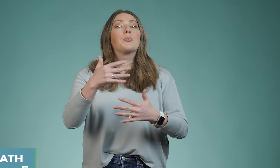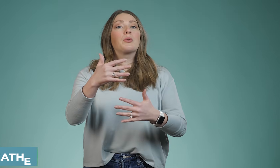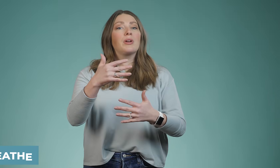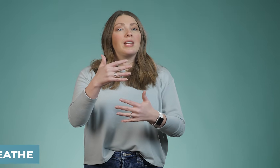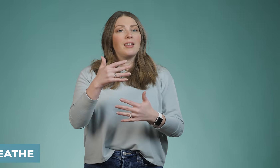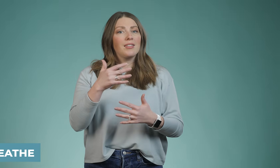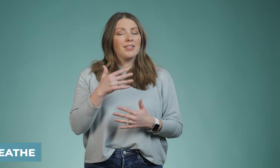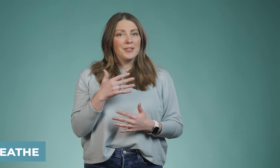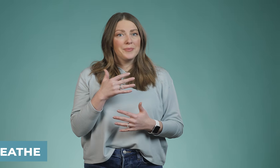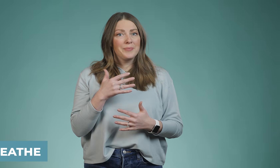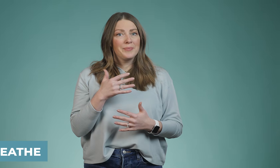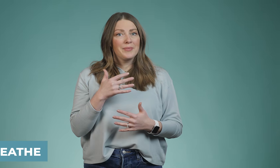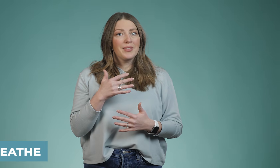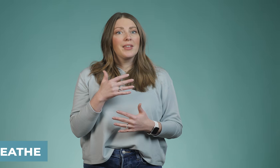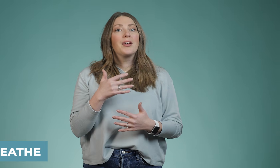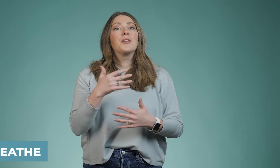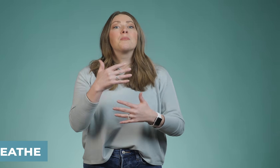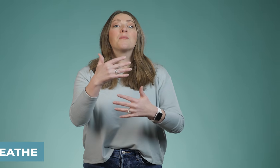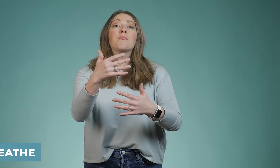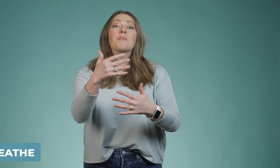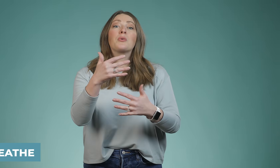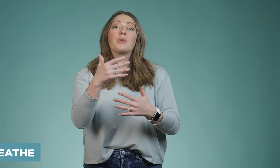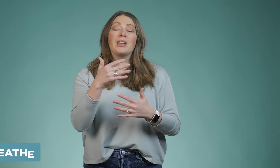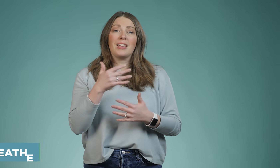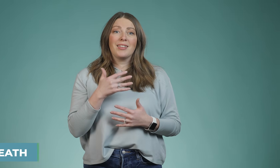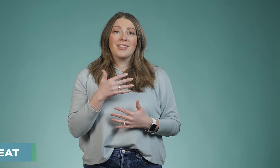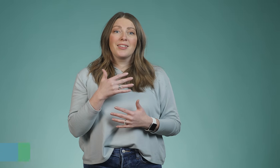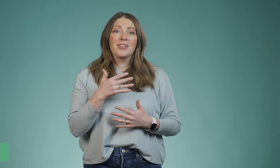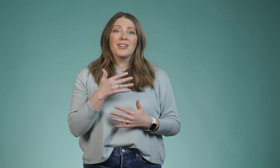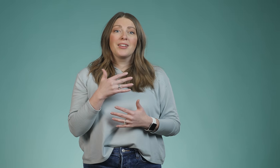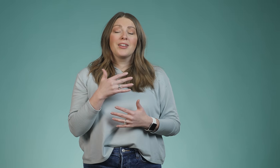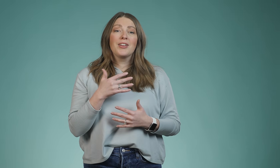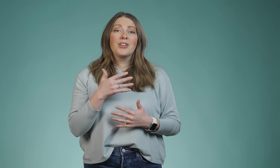Breathe.